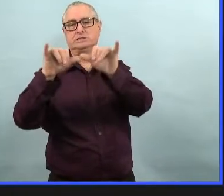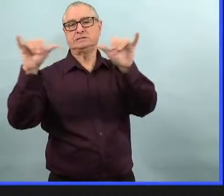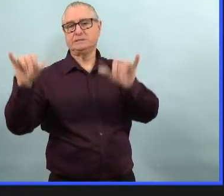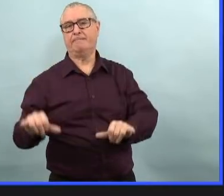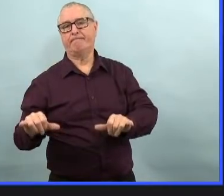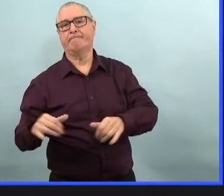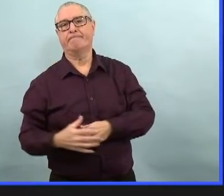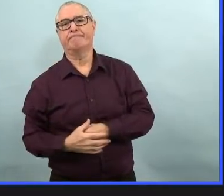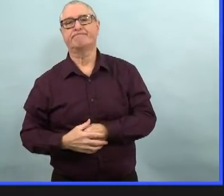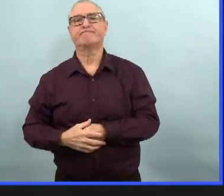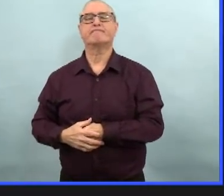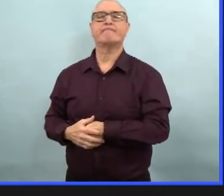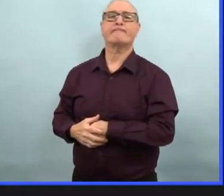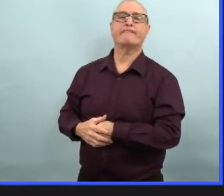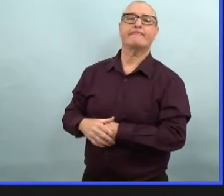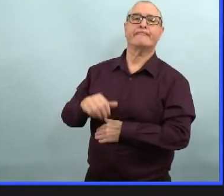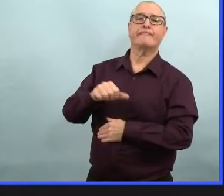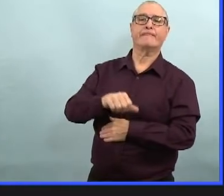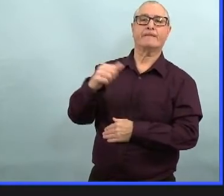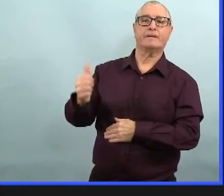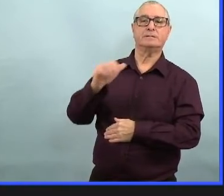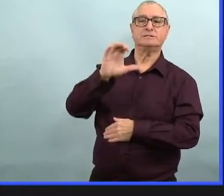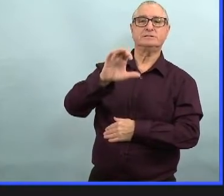from cbc manitoba bart